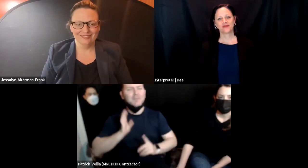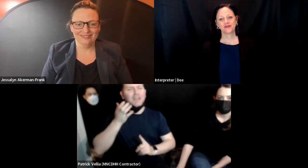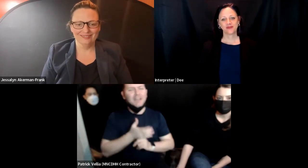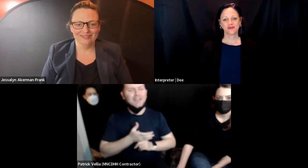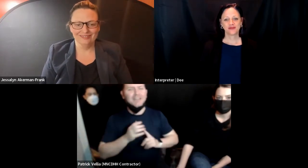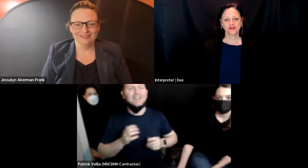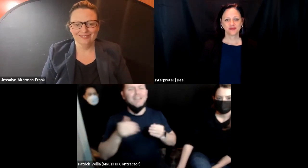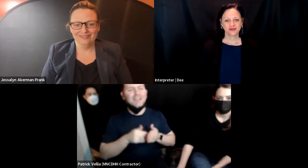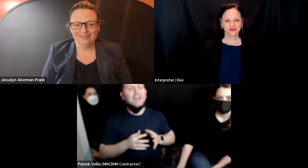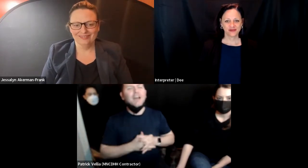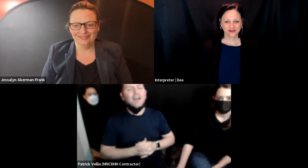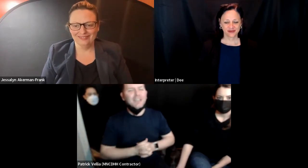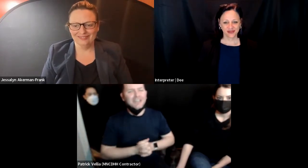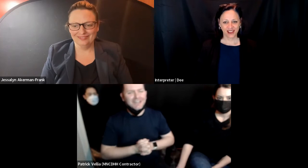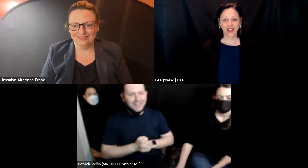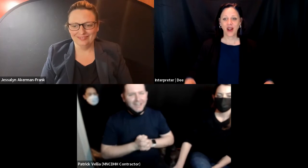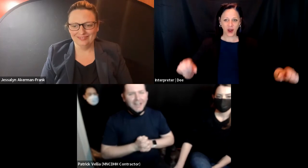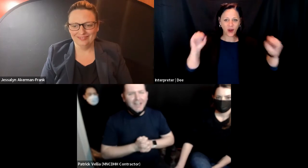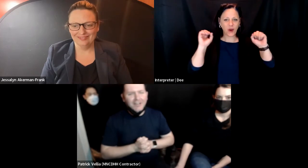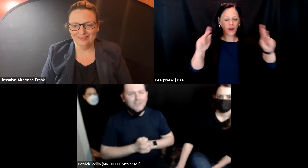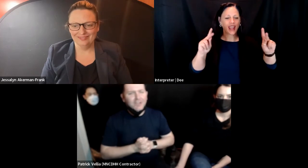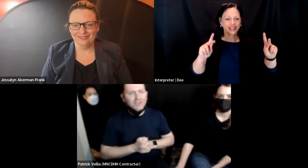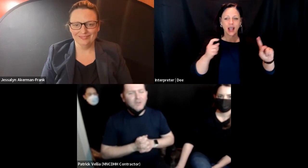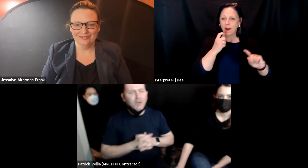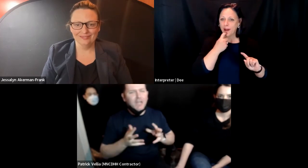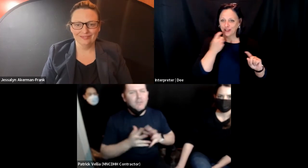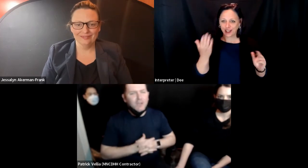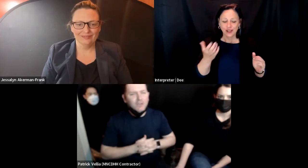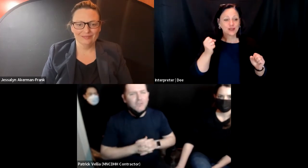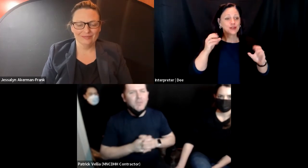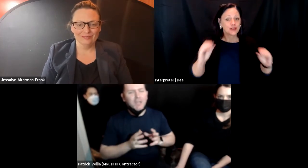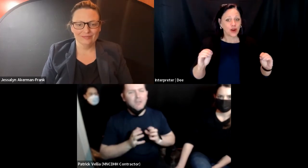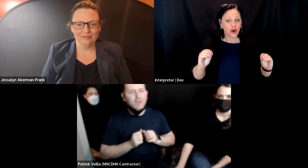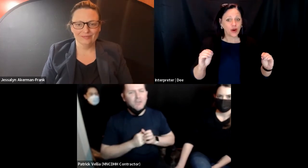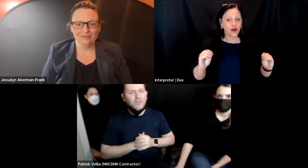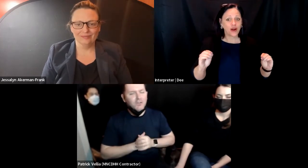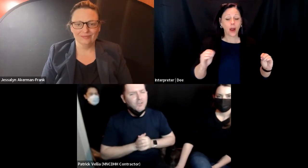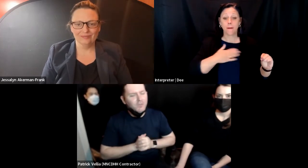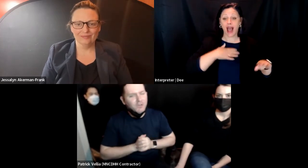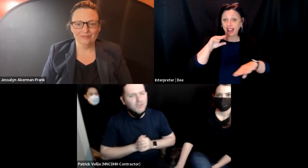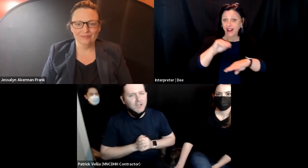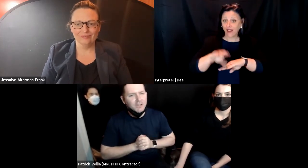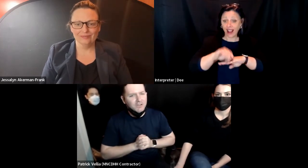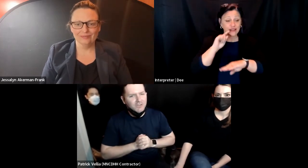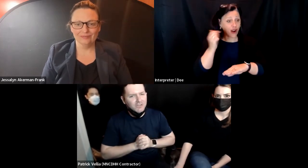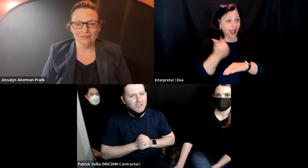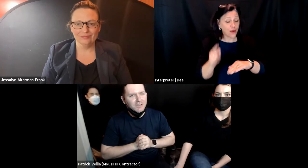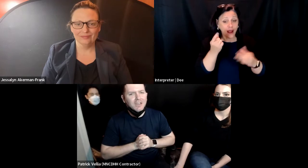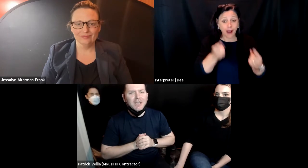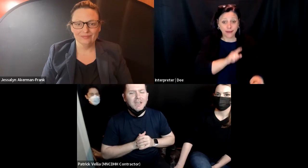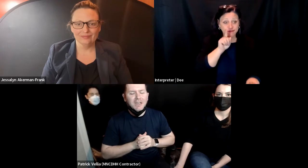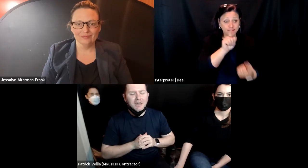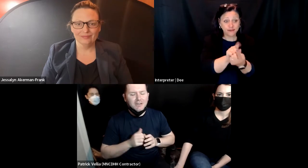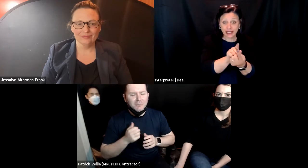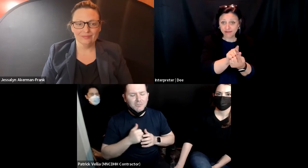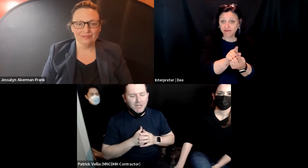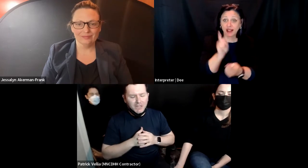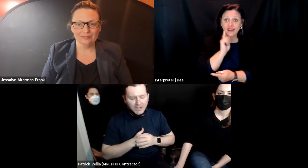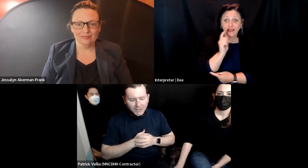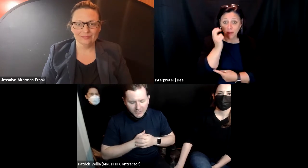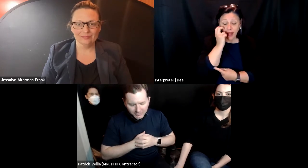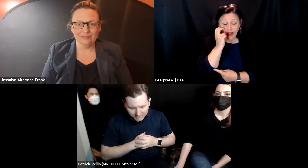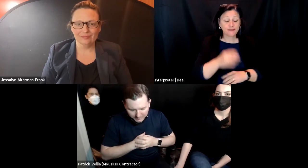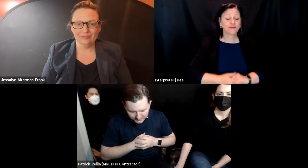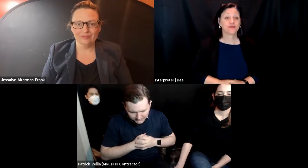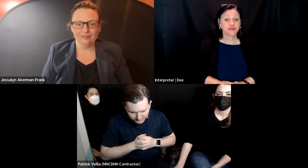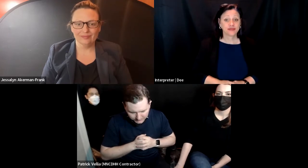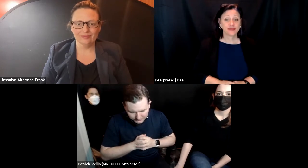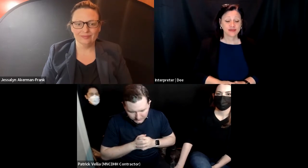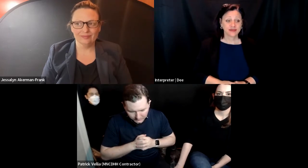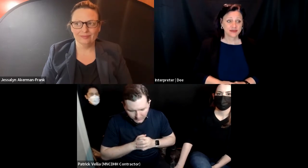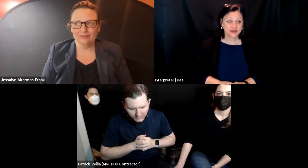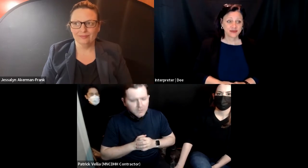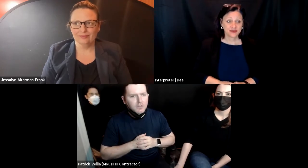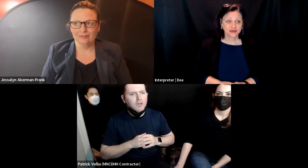Okay.